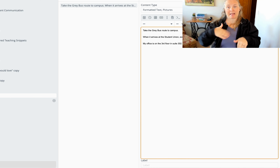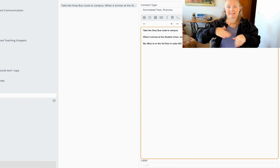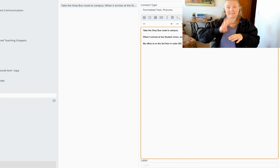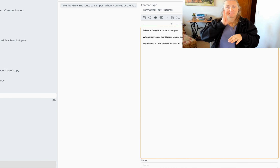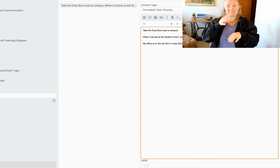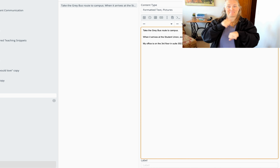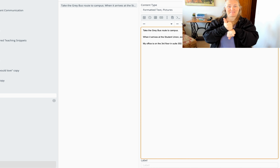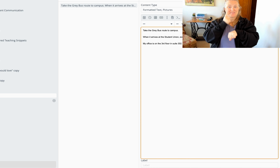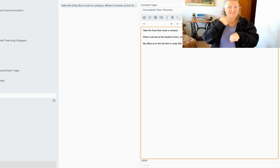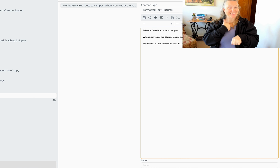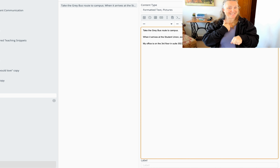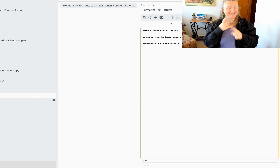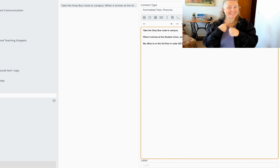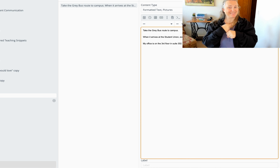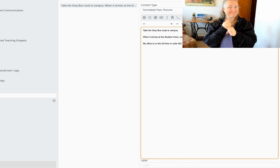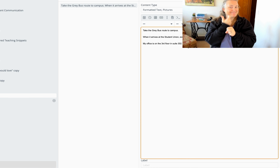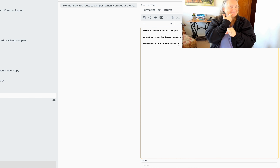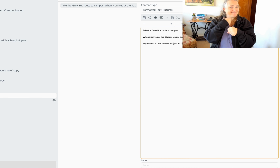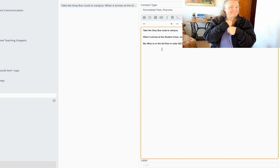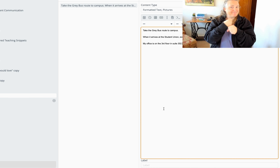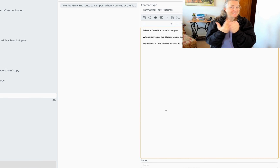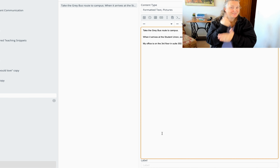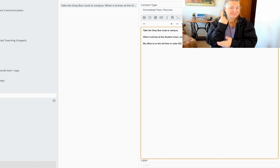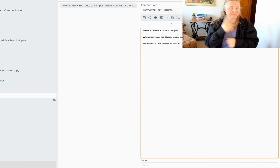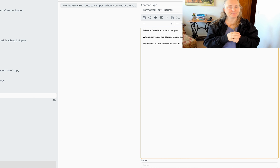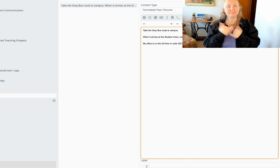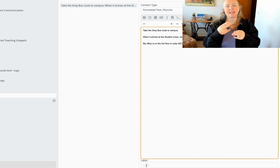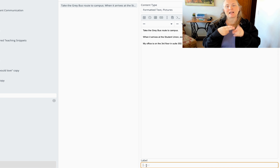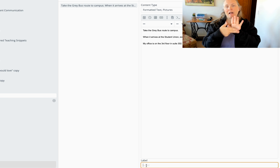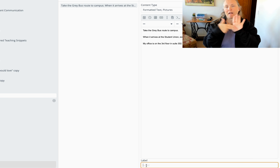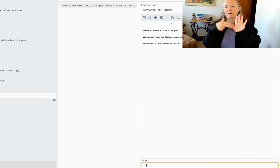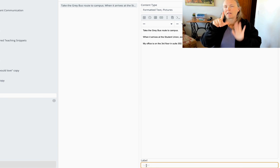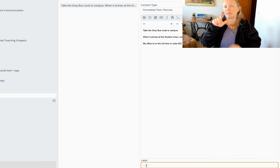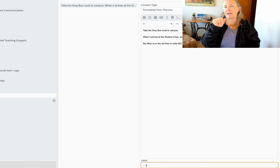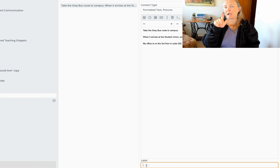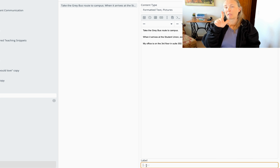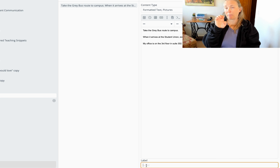I haven't actually created this one for myself yet. So here we go. I've just created it. Now. I need to give it a label.